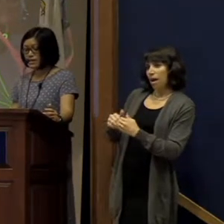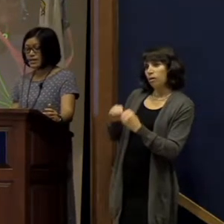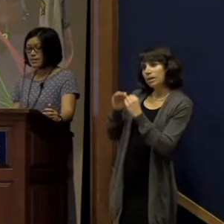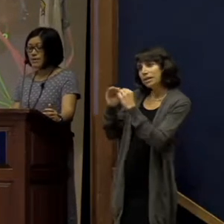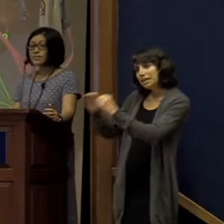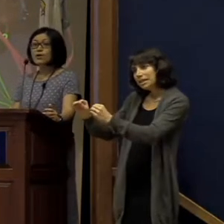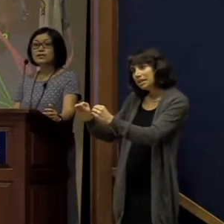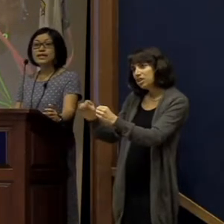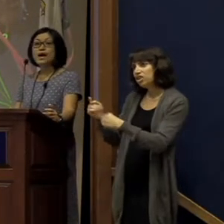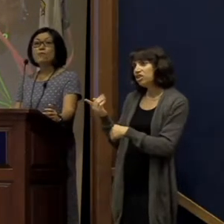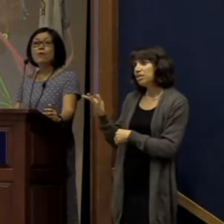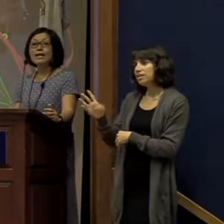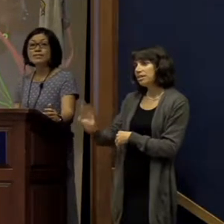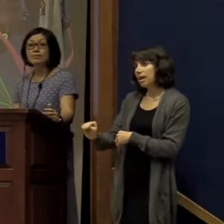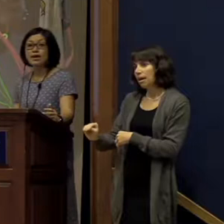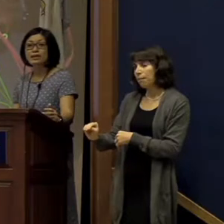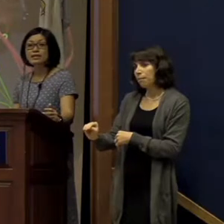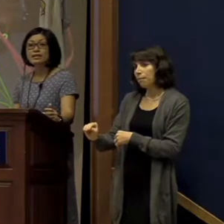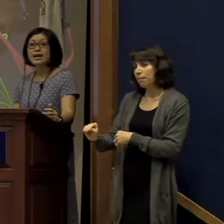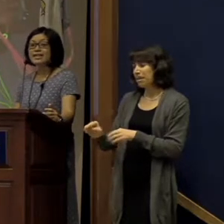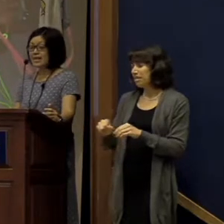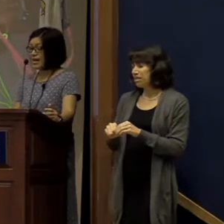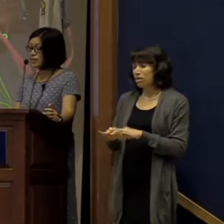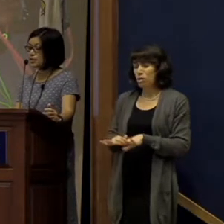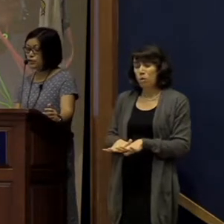But because they are widespread and they are enduring.